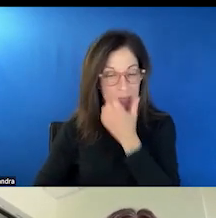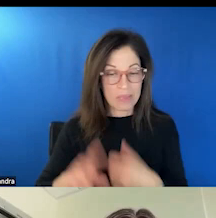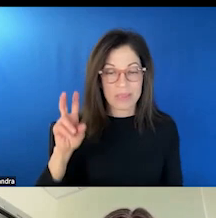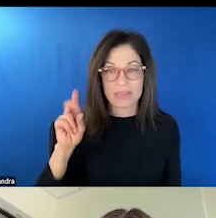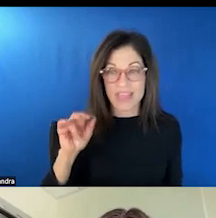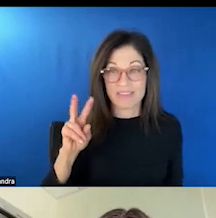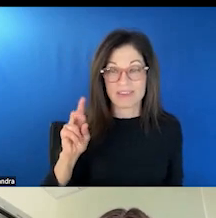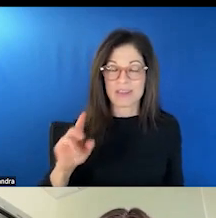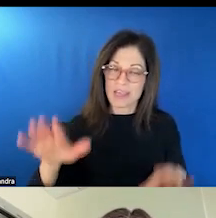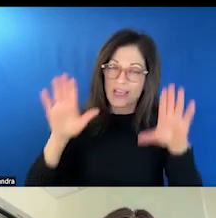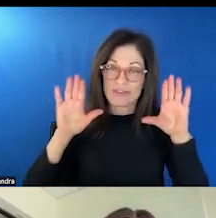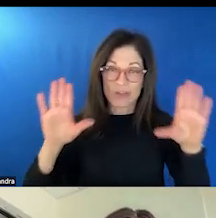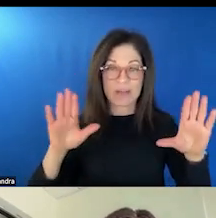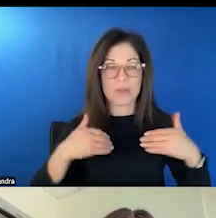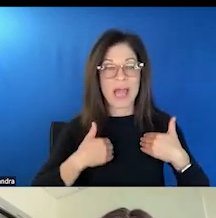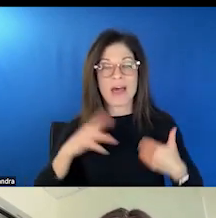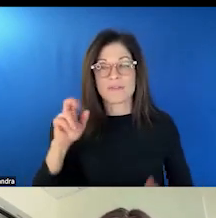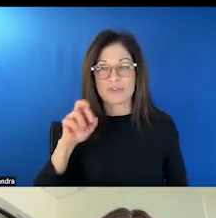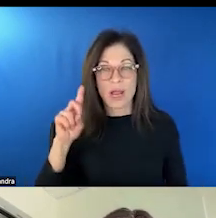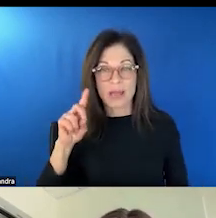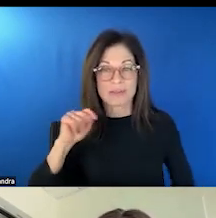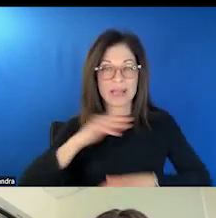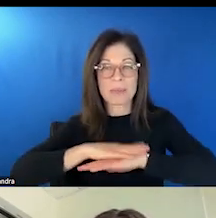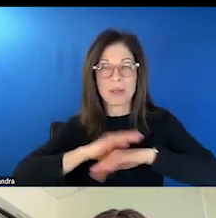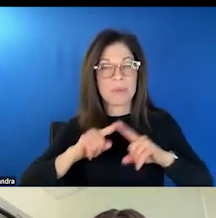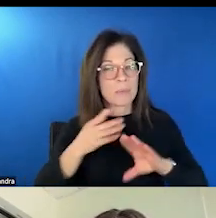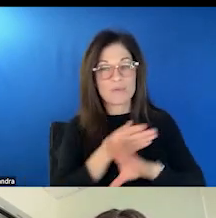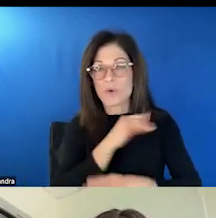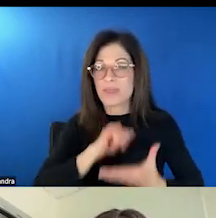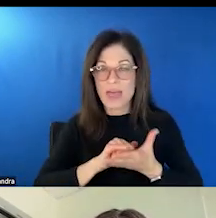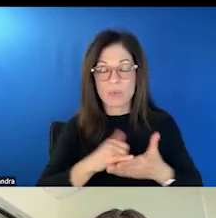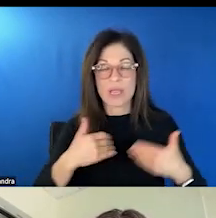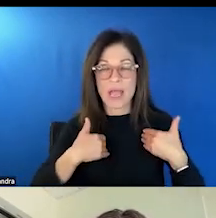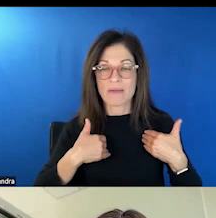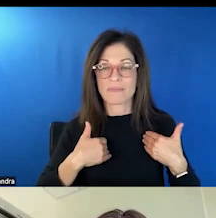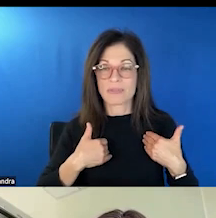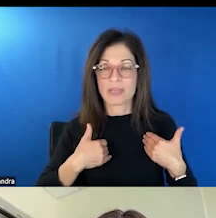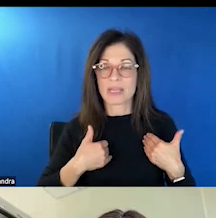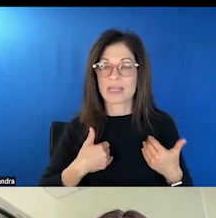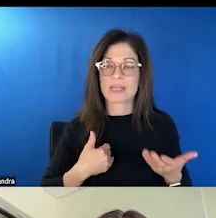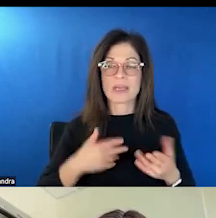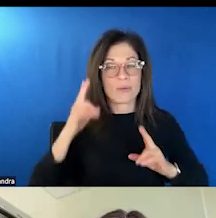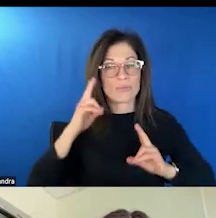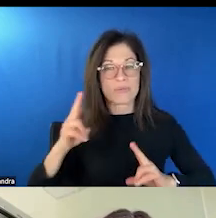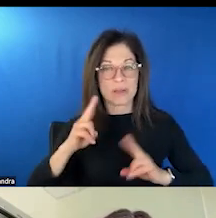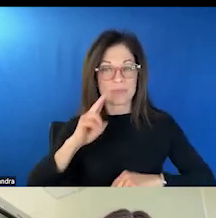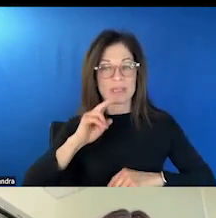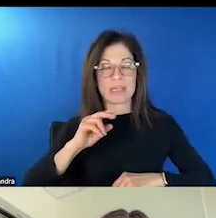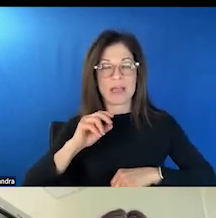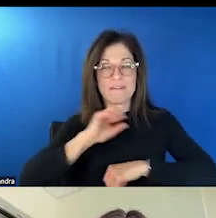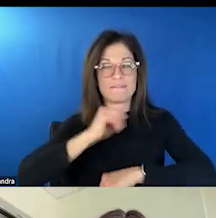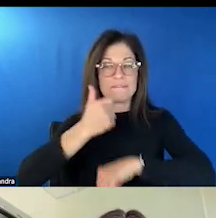A ROUND TABLE. WE HAVE THE FOUNDER OF THE CRISIS JAM, RICHARD MCKEON, WHO WANTS TO